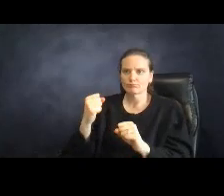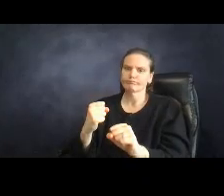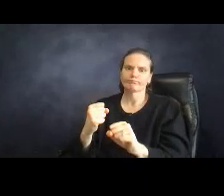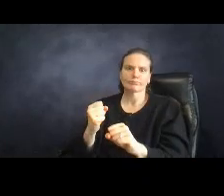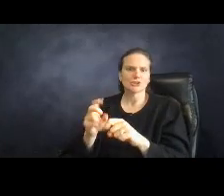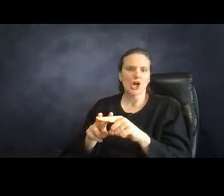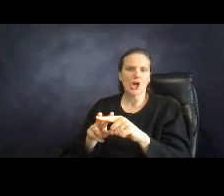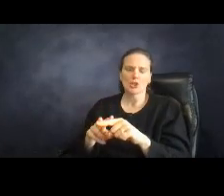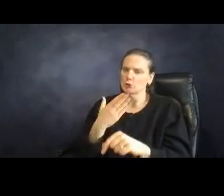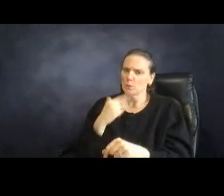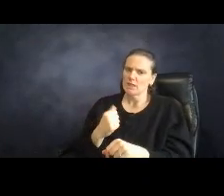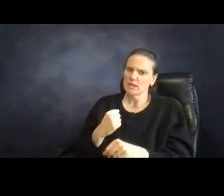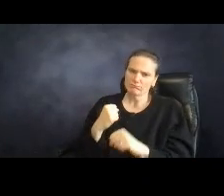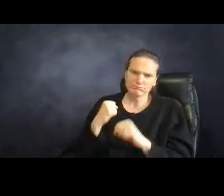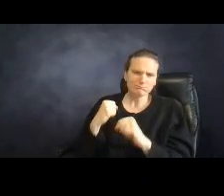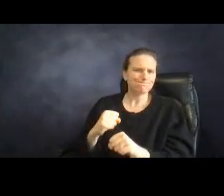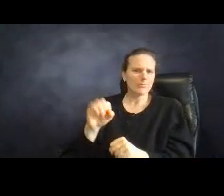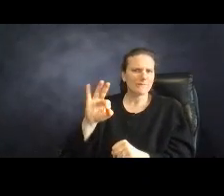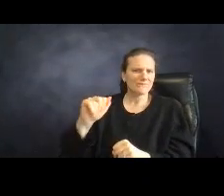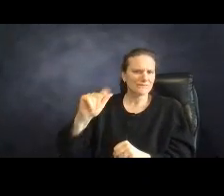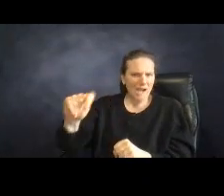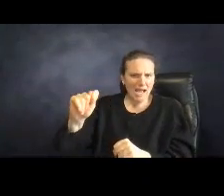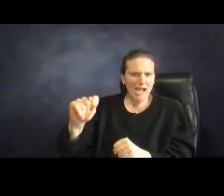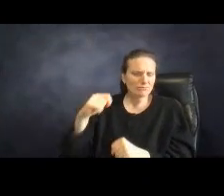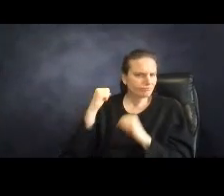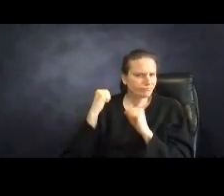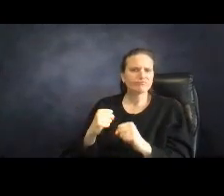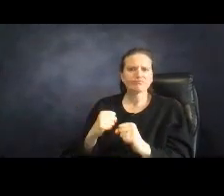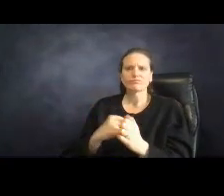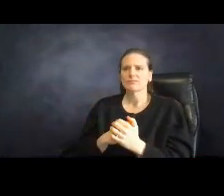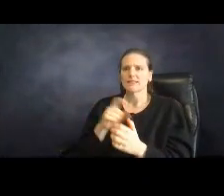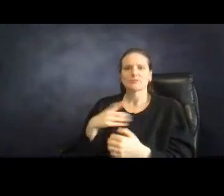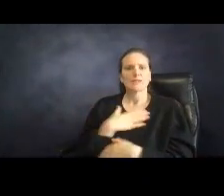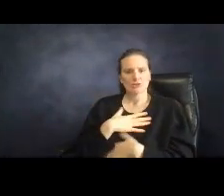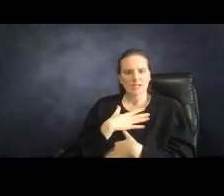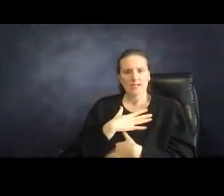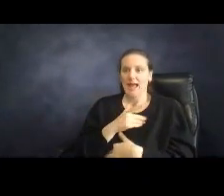to be sweet, it needs to be super fatty, it needs to be entertaining. And I teach this in my groups